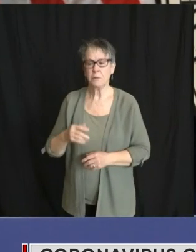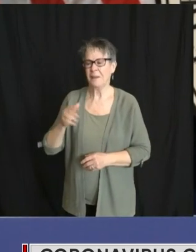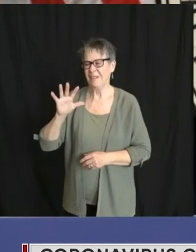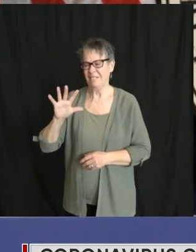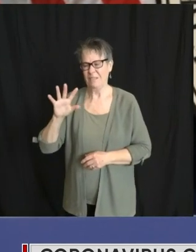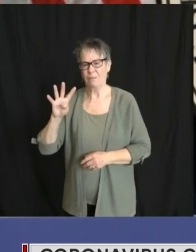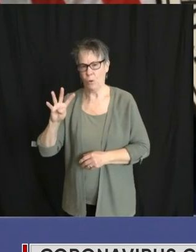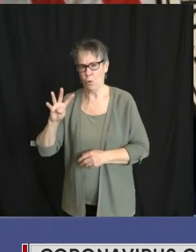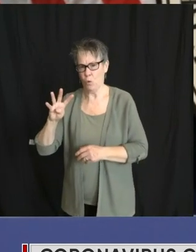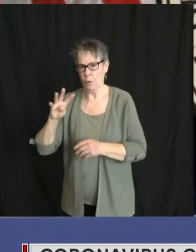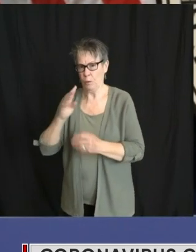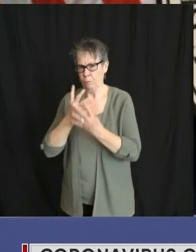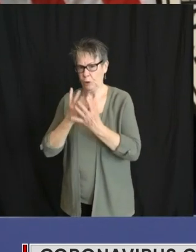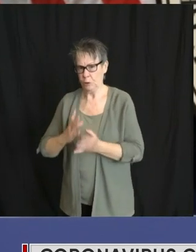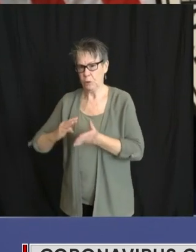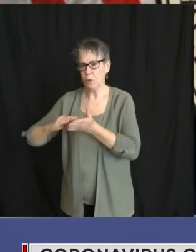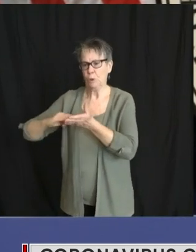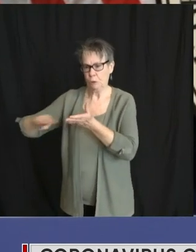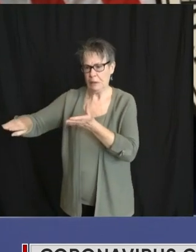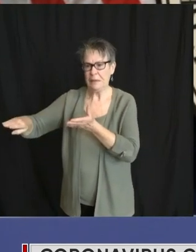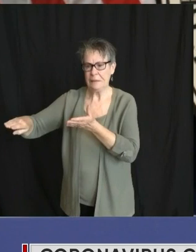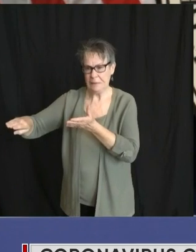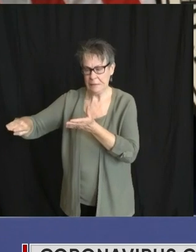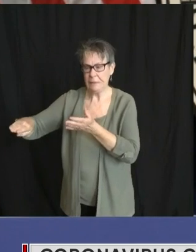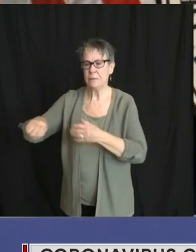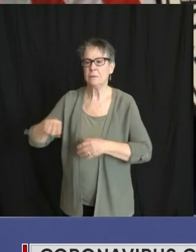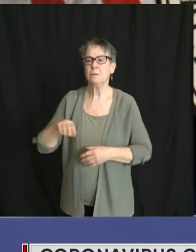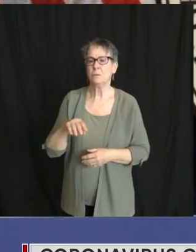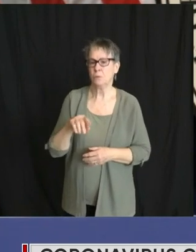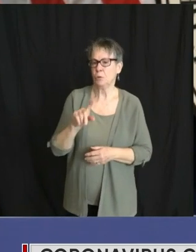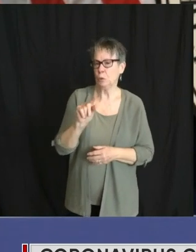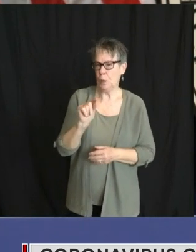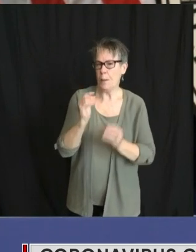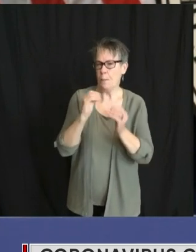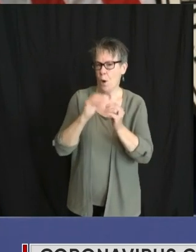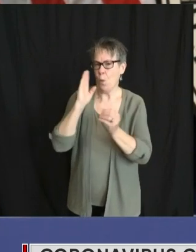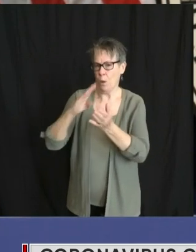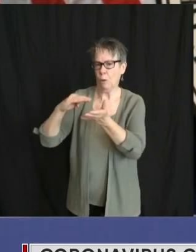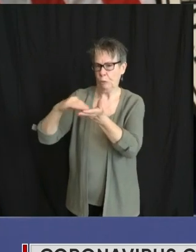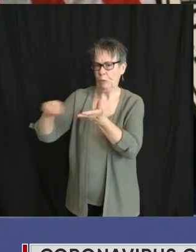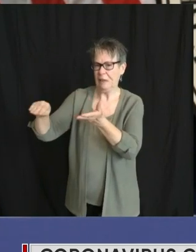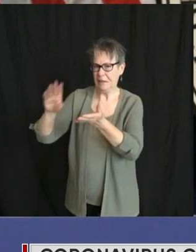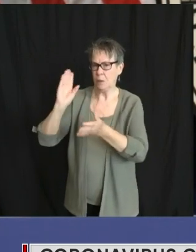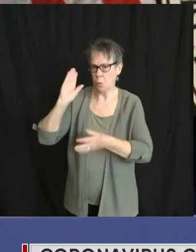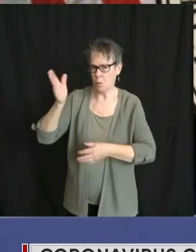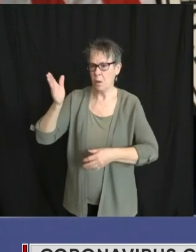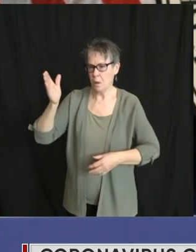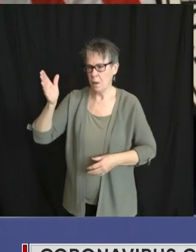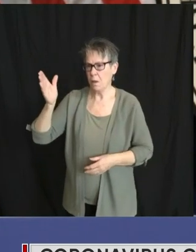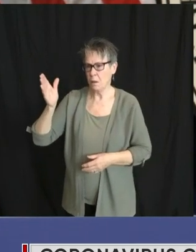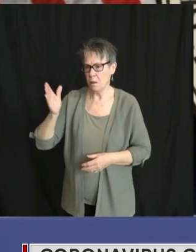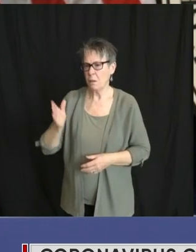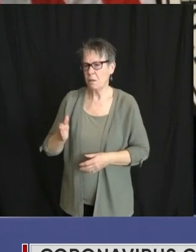THERE ARE AN ADDITIONAL 24 THAT ARE SCHEDULED FOR RELEASE. THIS